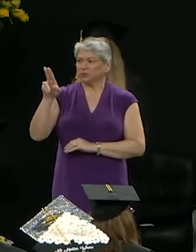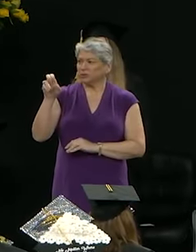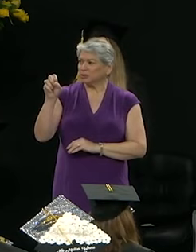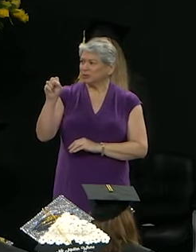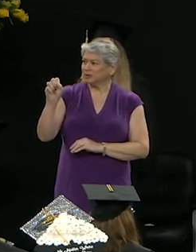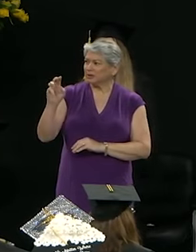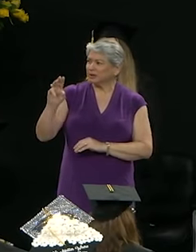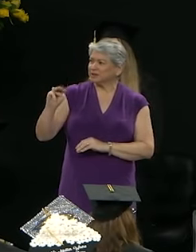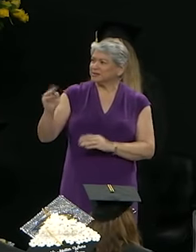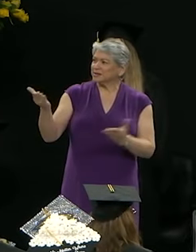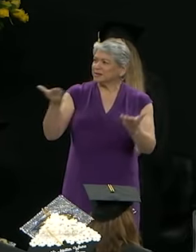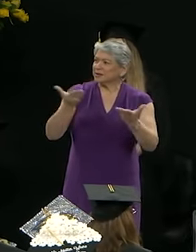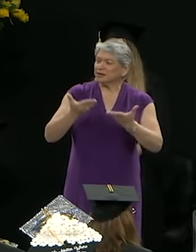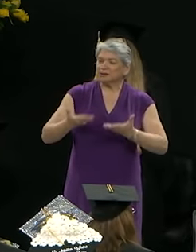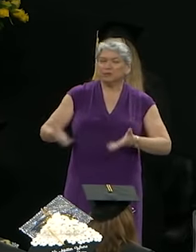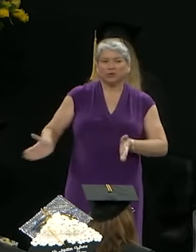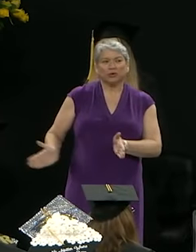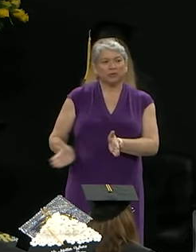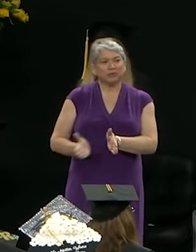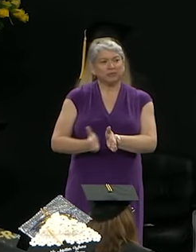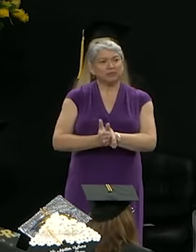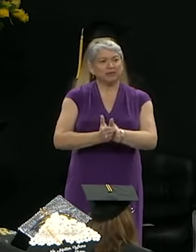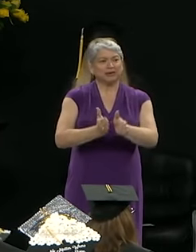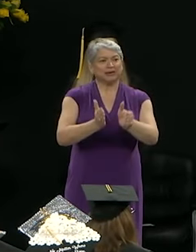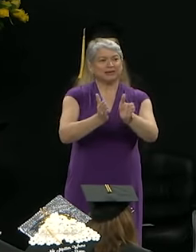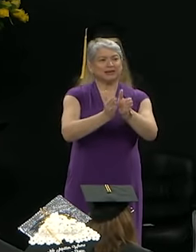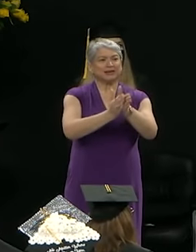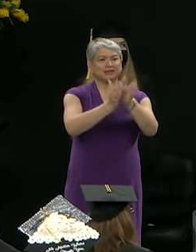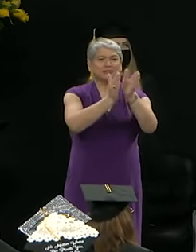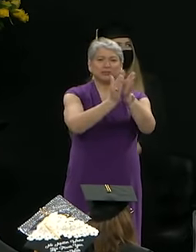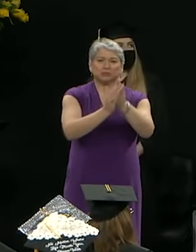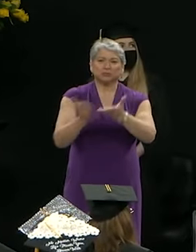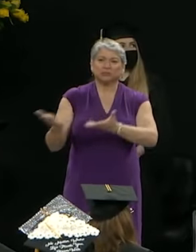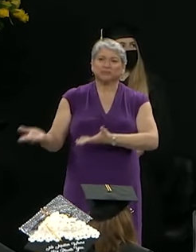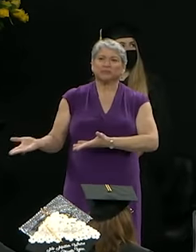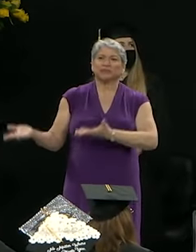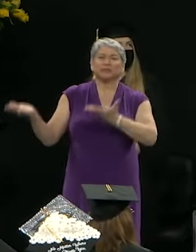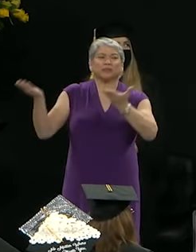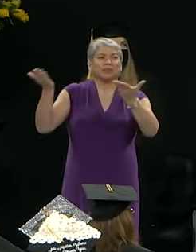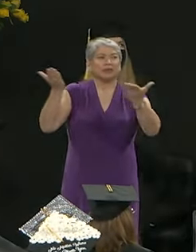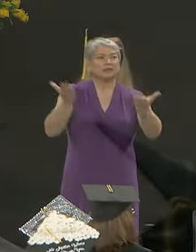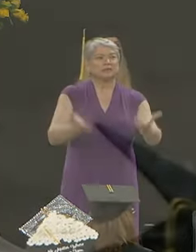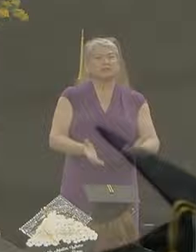USM thy praises be: